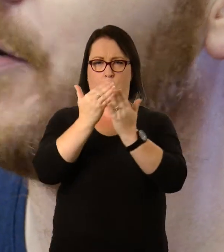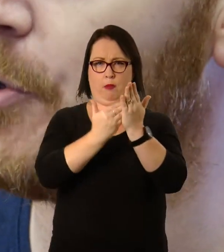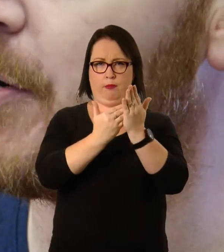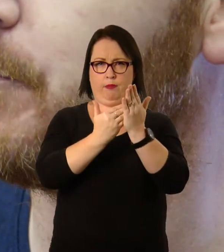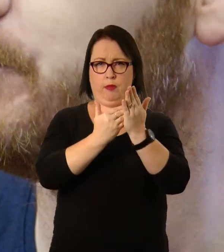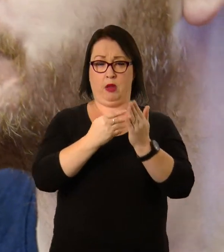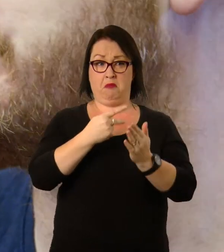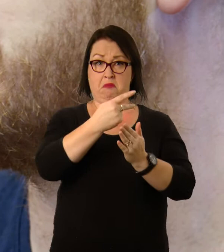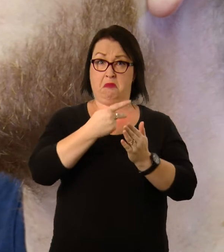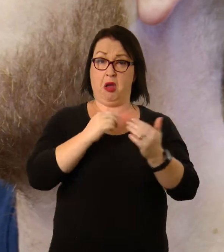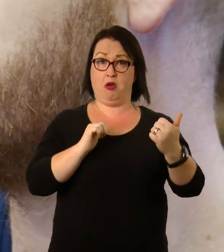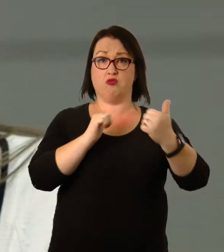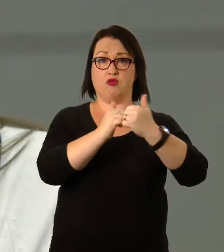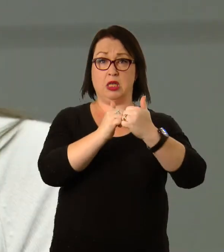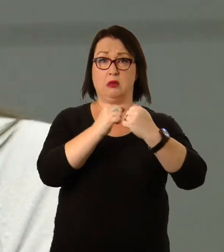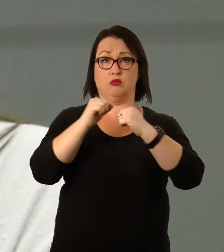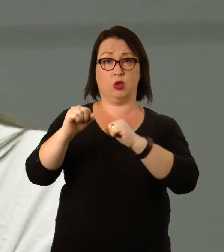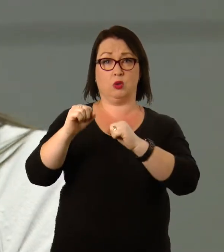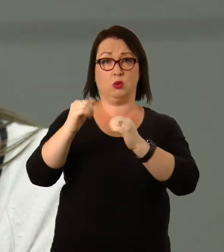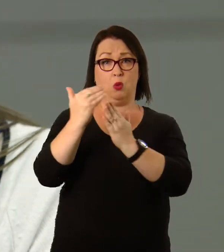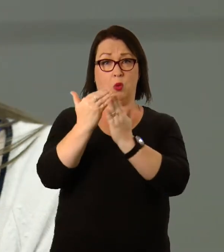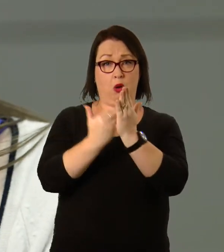You and the respondent can agree to the Protection Order.